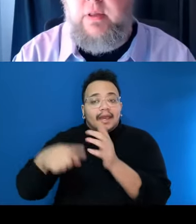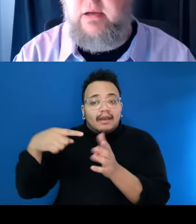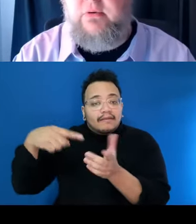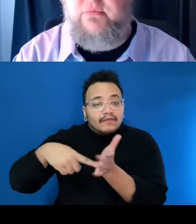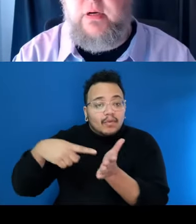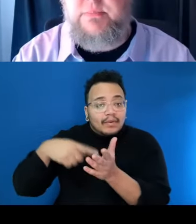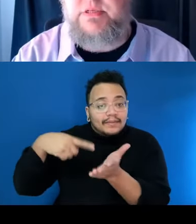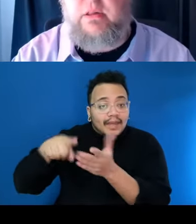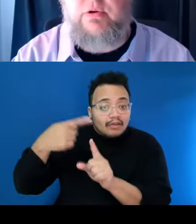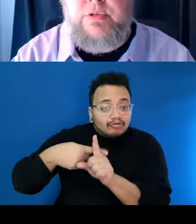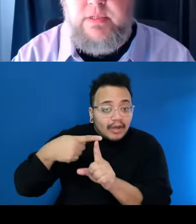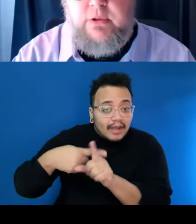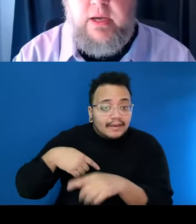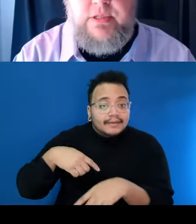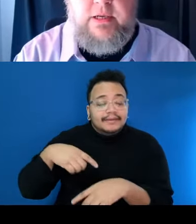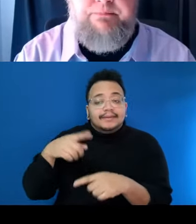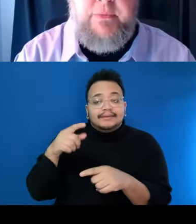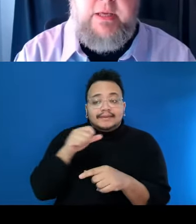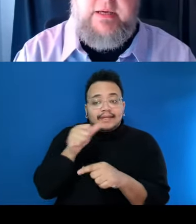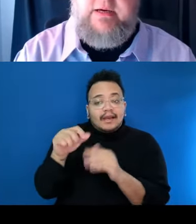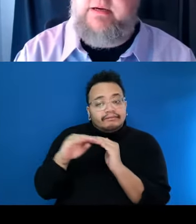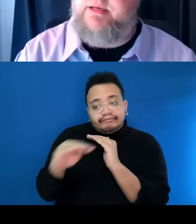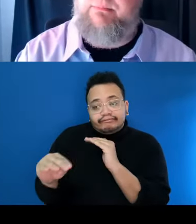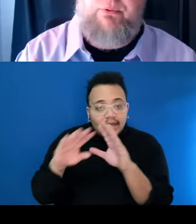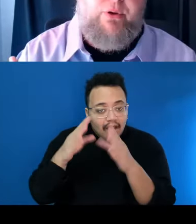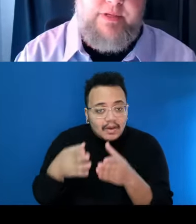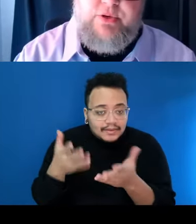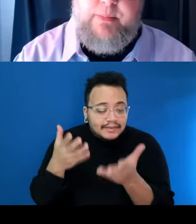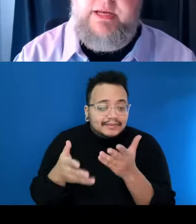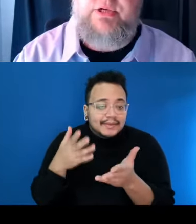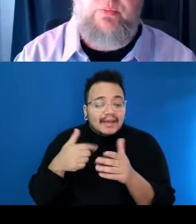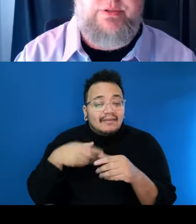or lack of solid or stable housing, employment discrimination,